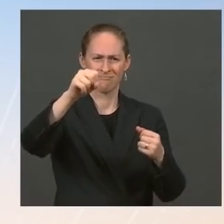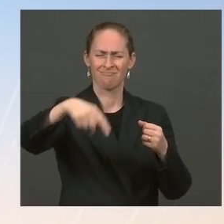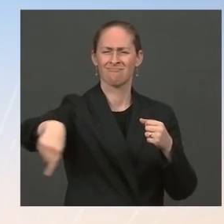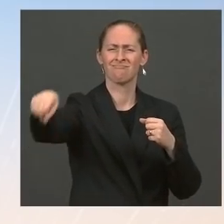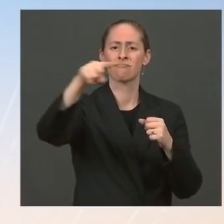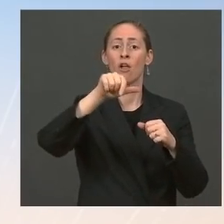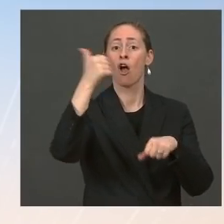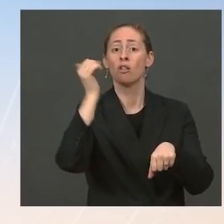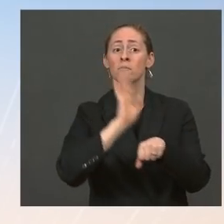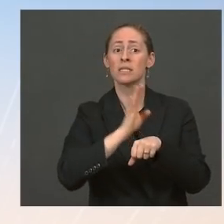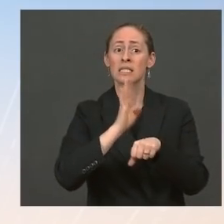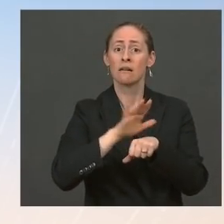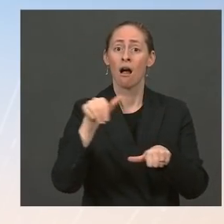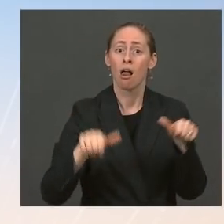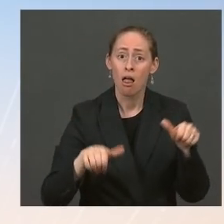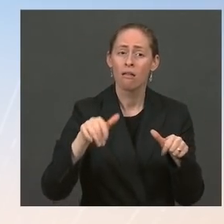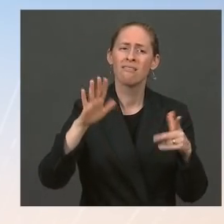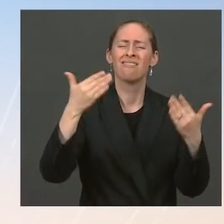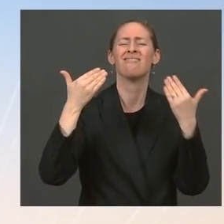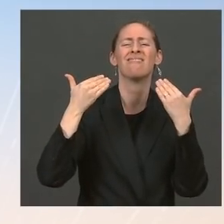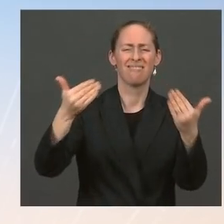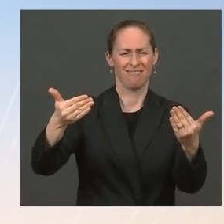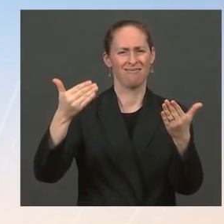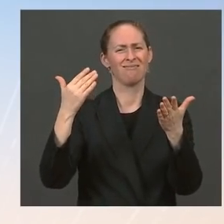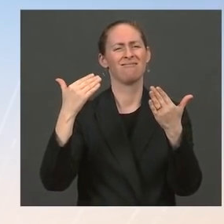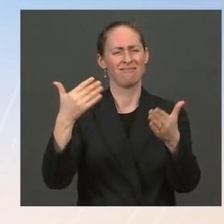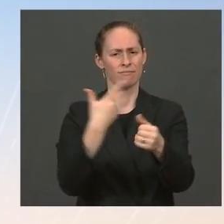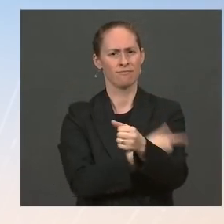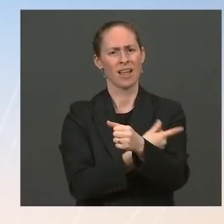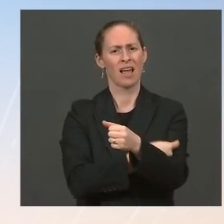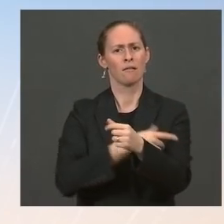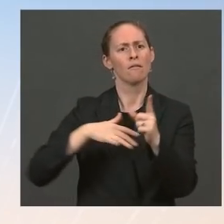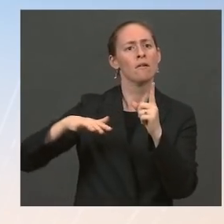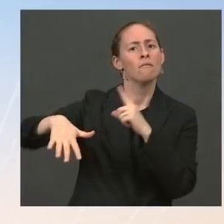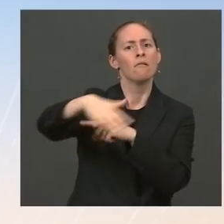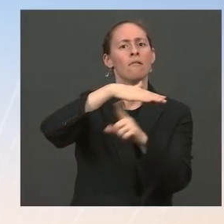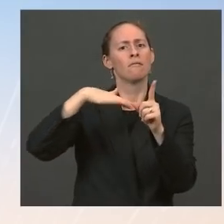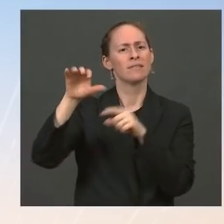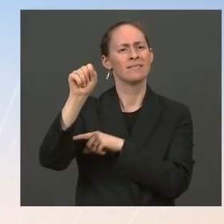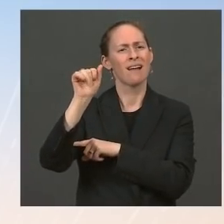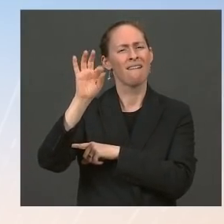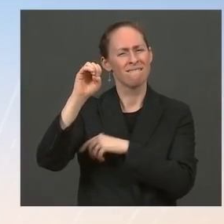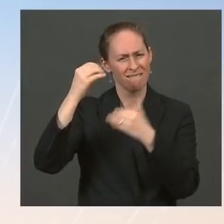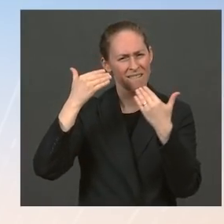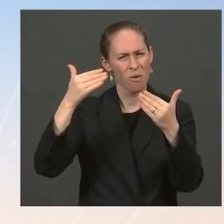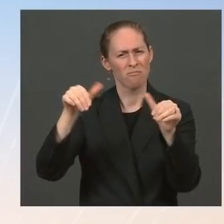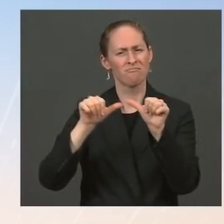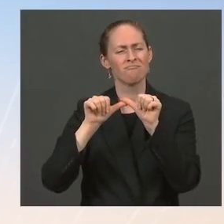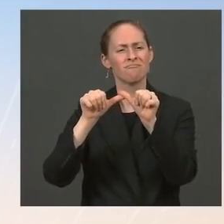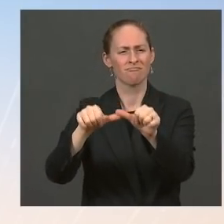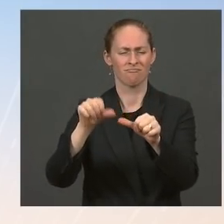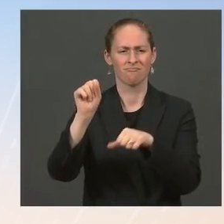safer and protect them -- their workforces from COVID-19. That was our message after the first day